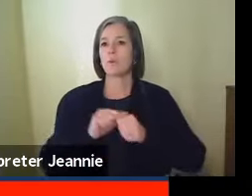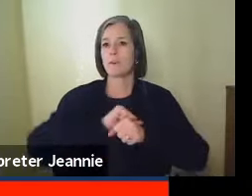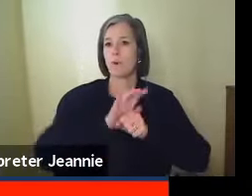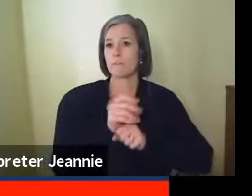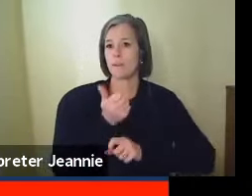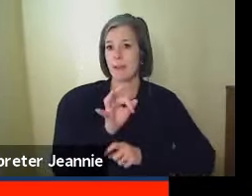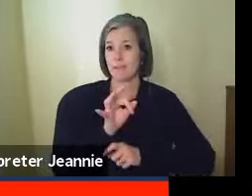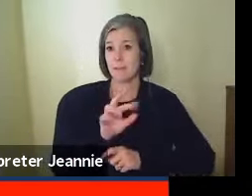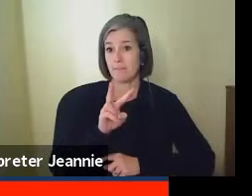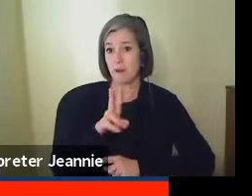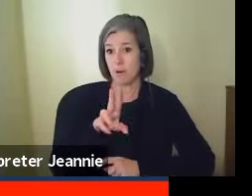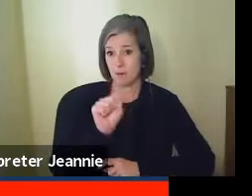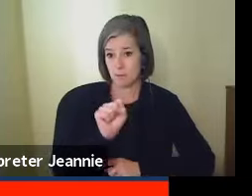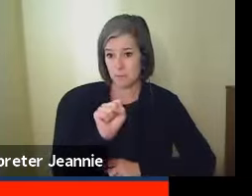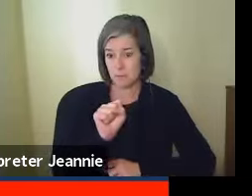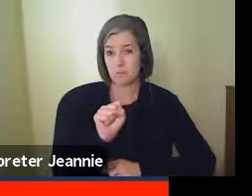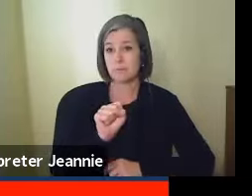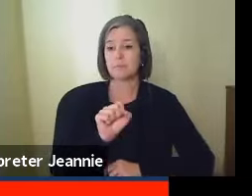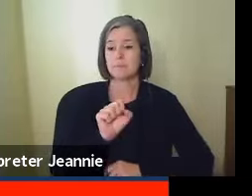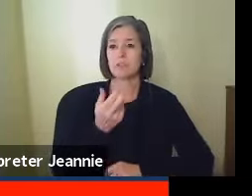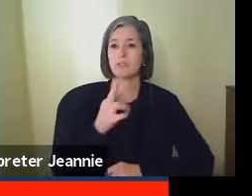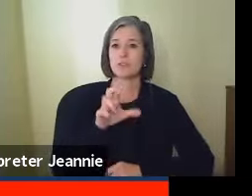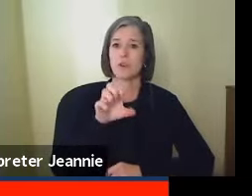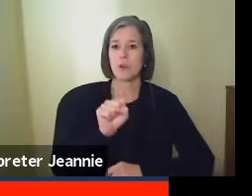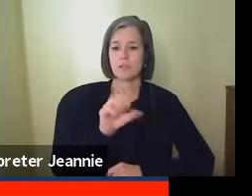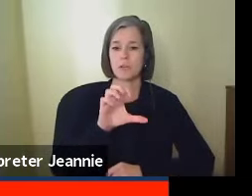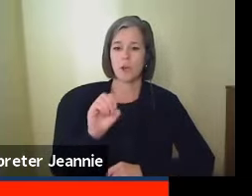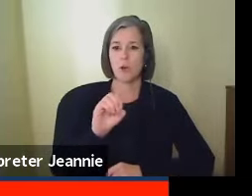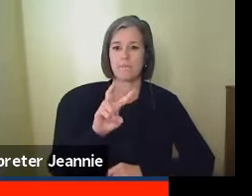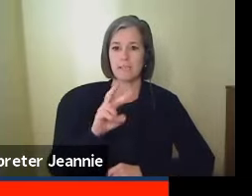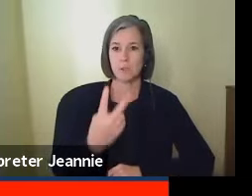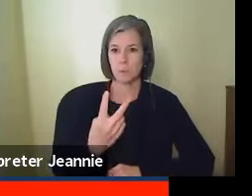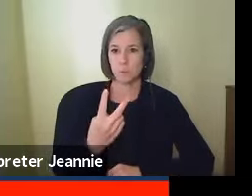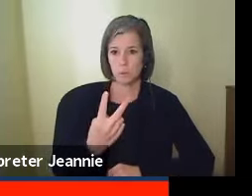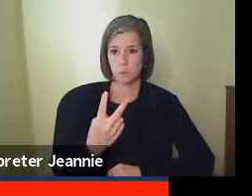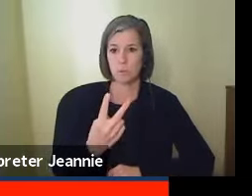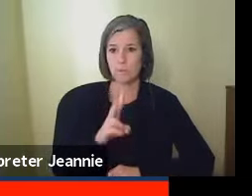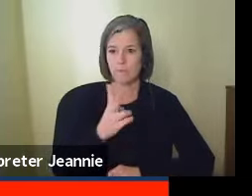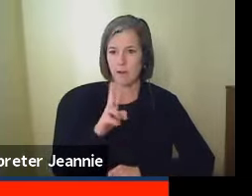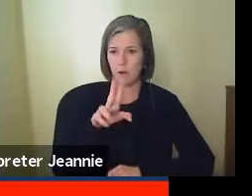virus that the SARS CoV-2 virus. You have seen this cartoon